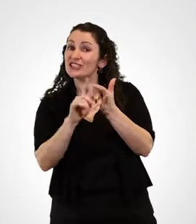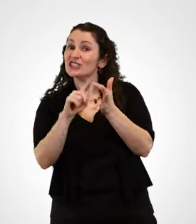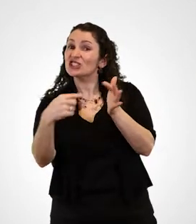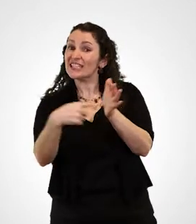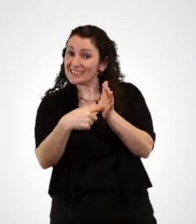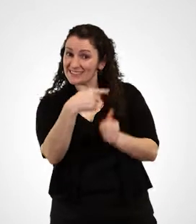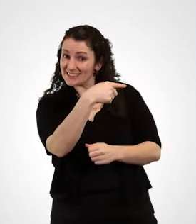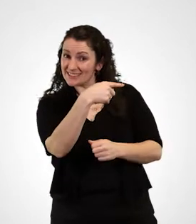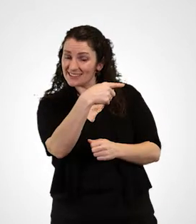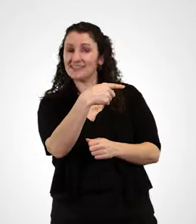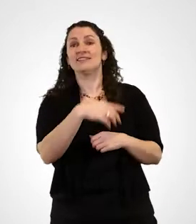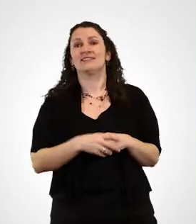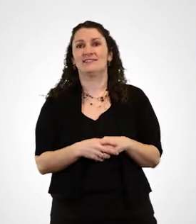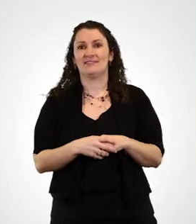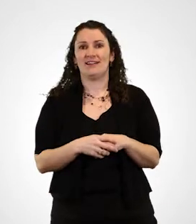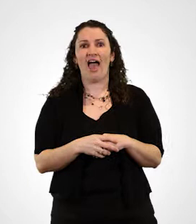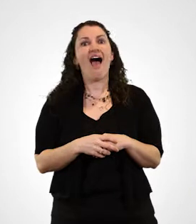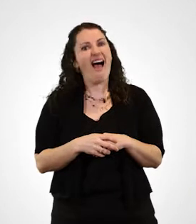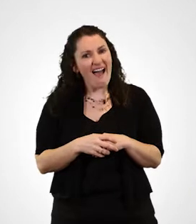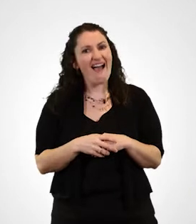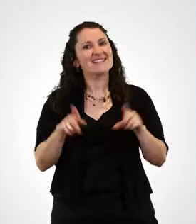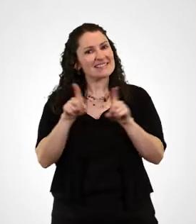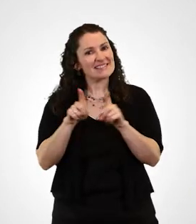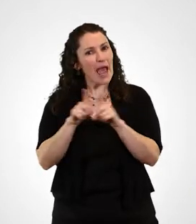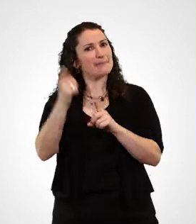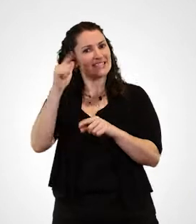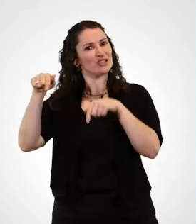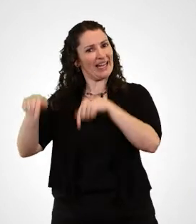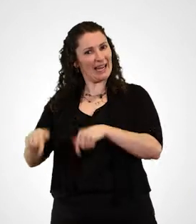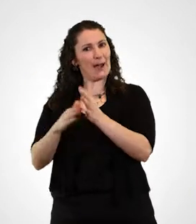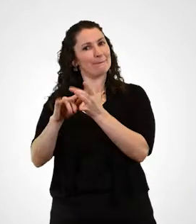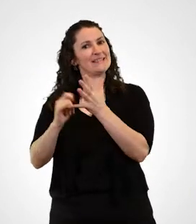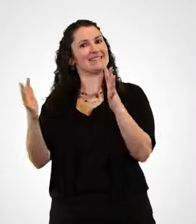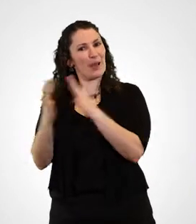Miss W hung it up the same as Miss Giggle.